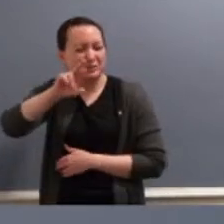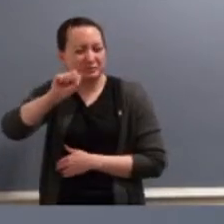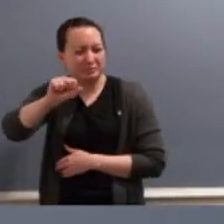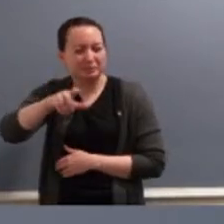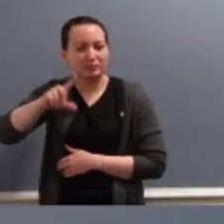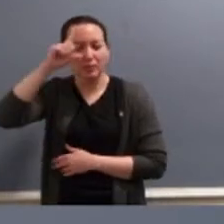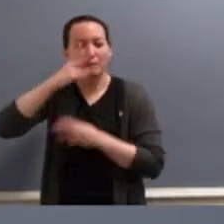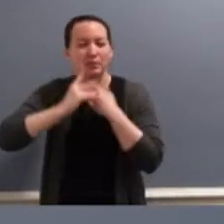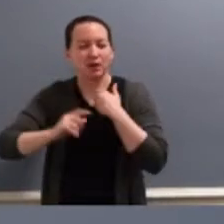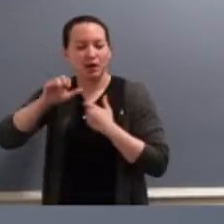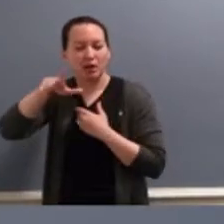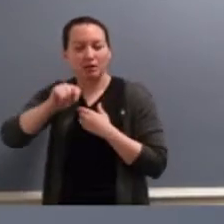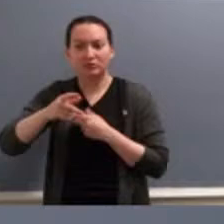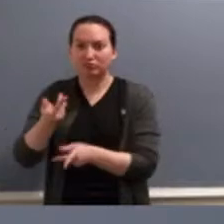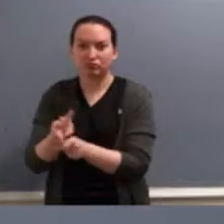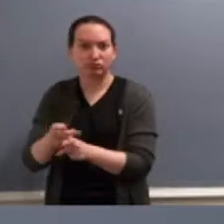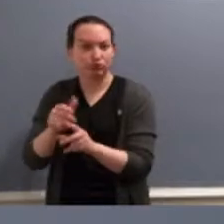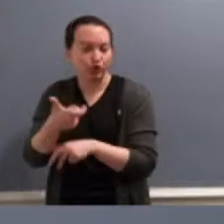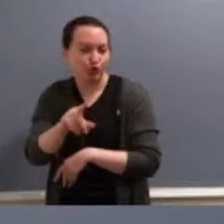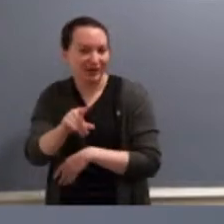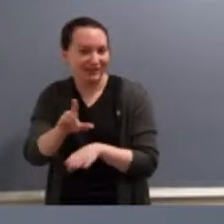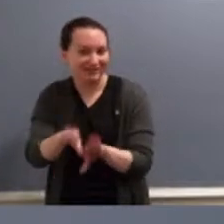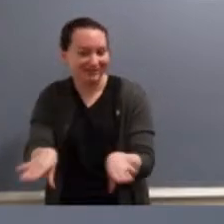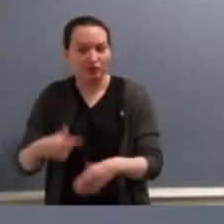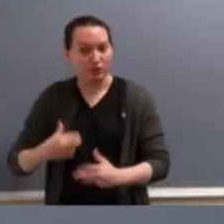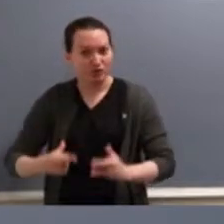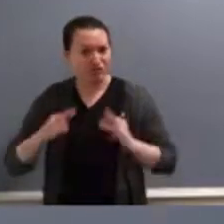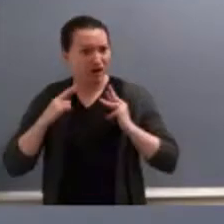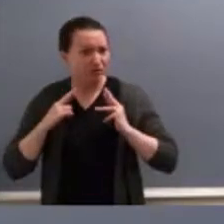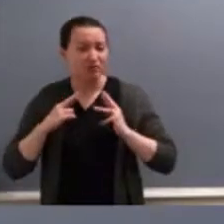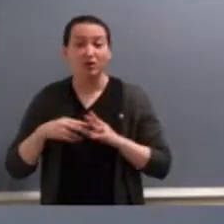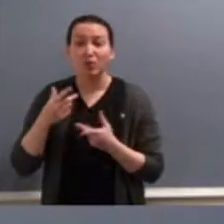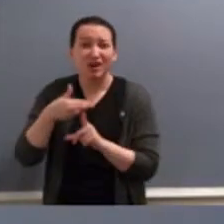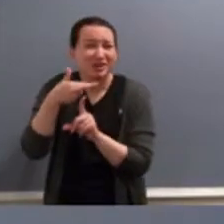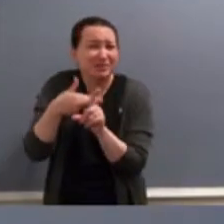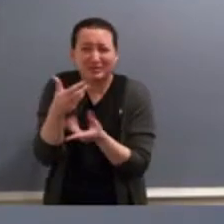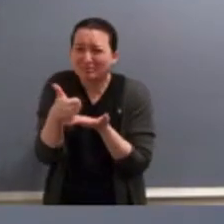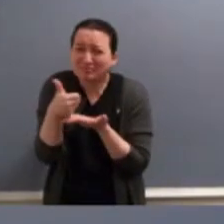her grandkids she's retired and she just wanted rental assistance to get a little help she didn't